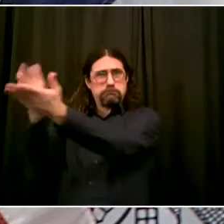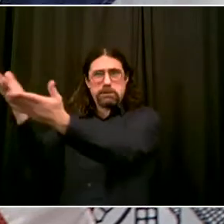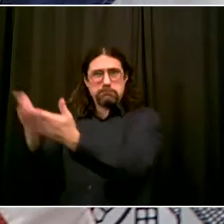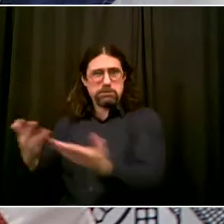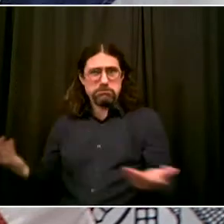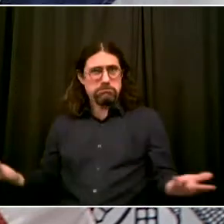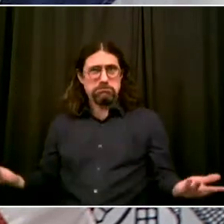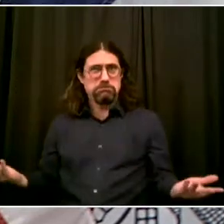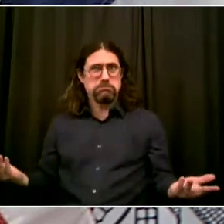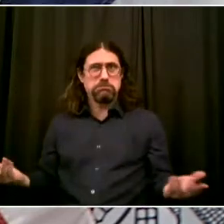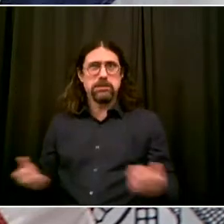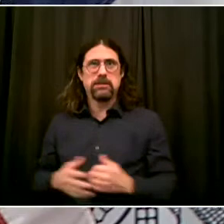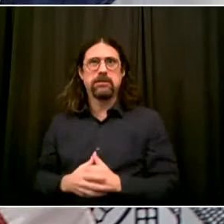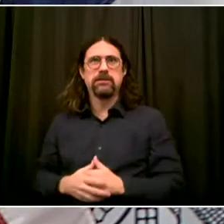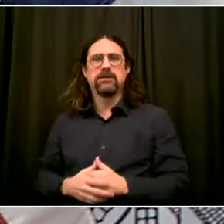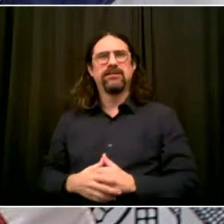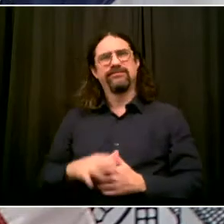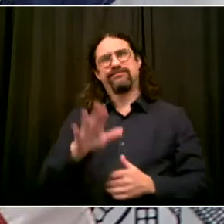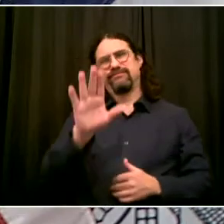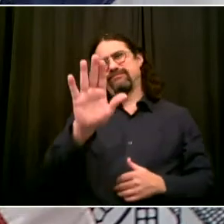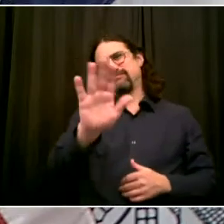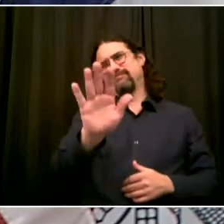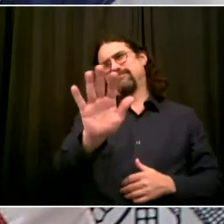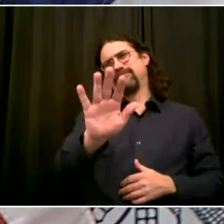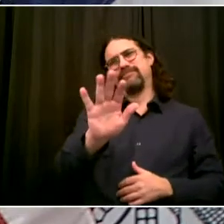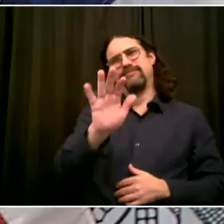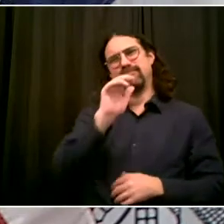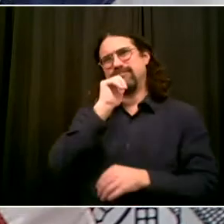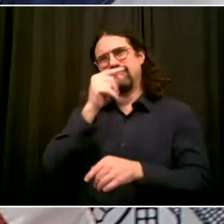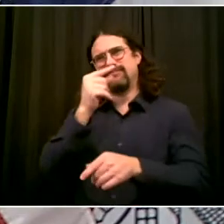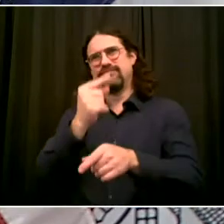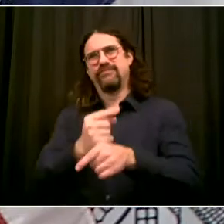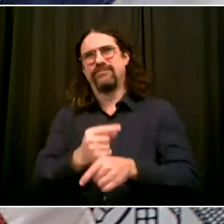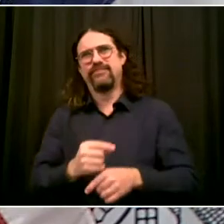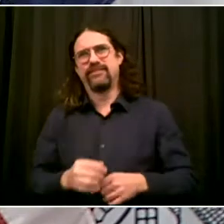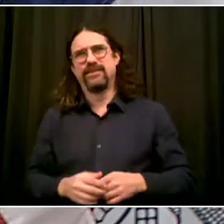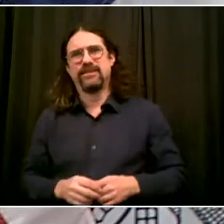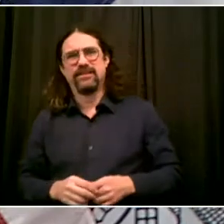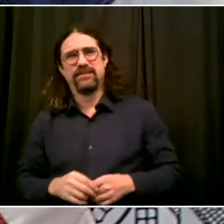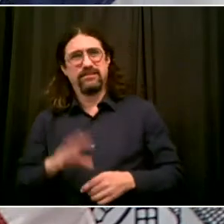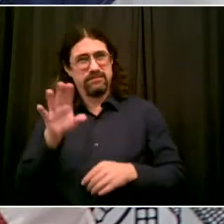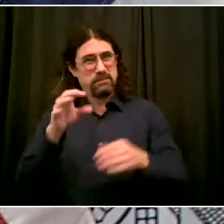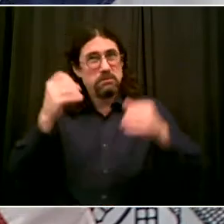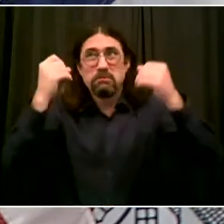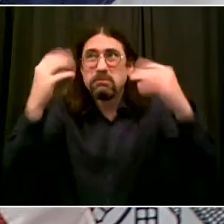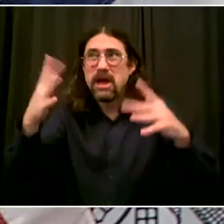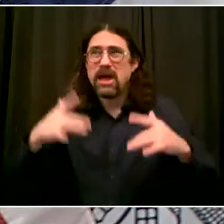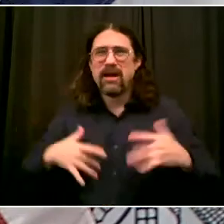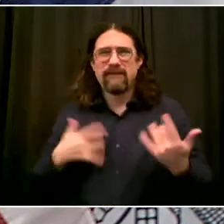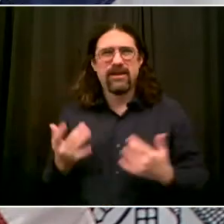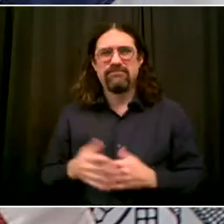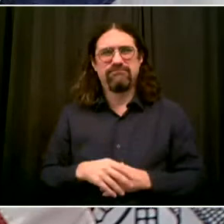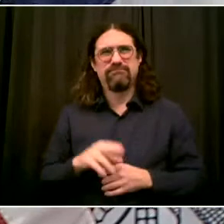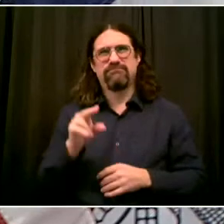STILL HAPPEN THAT OVERWHELMINGLY I GIVE THEM A LOT OF CREDIT, THEY BEEN ABLE TO